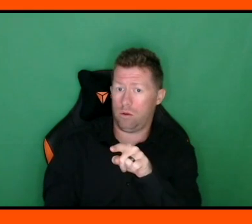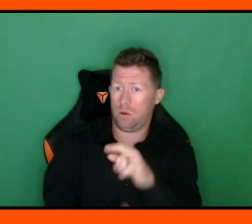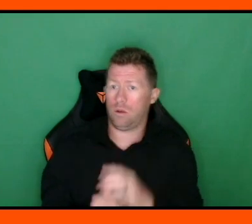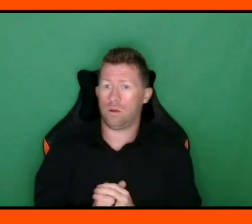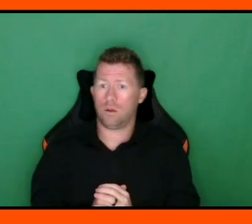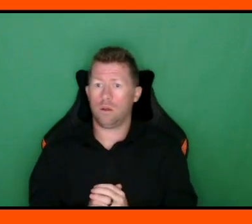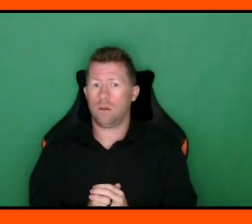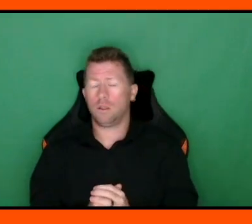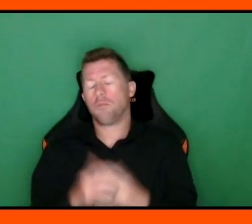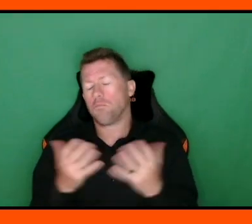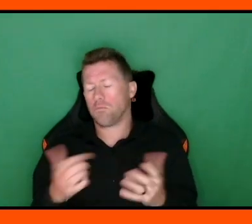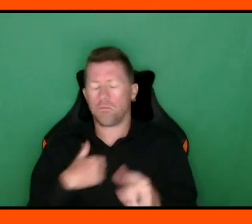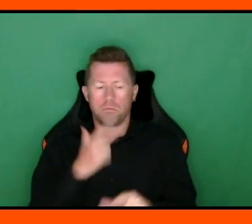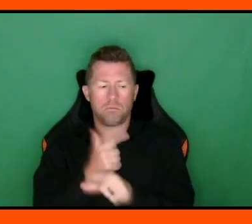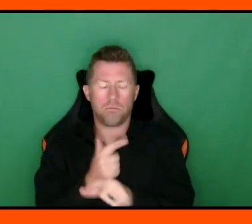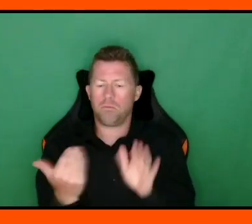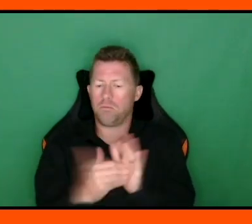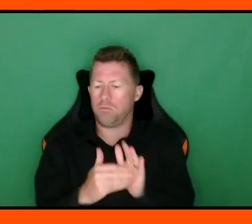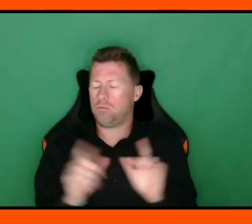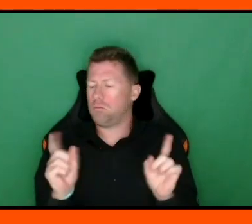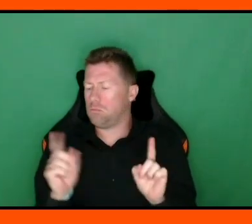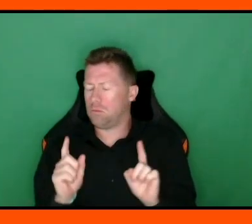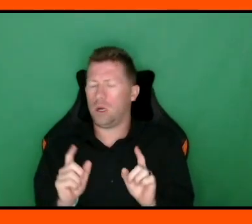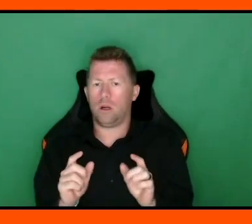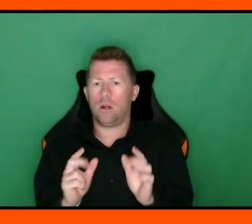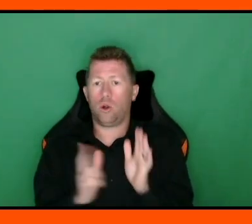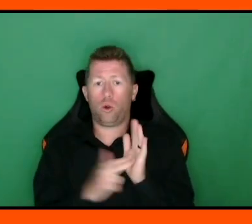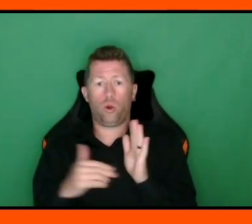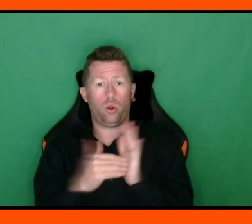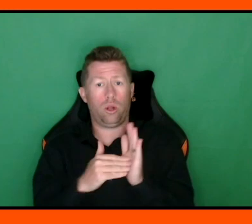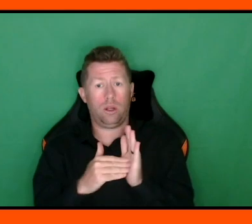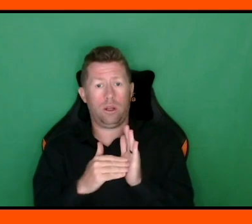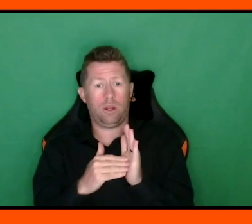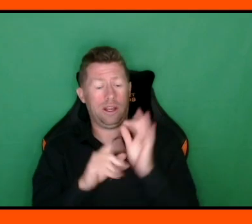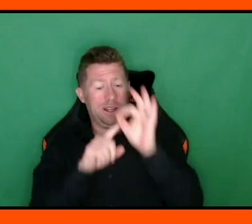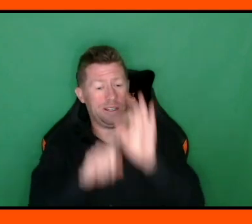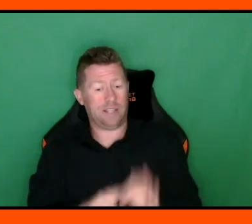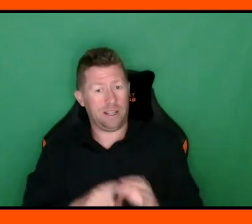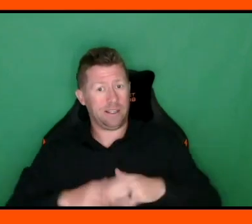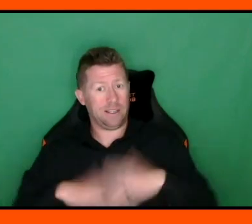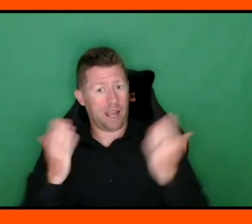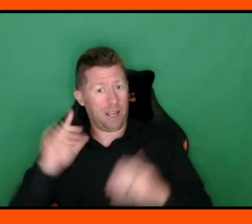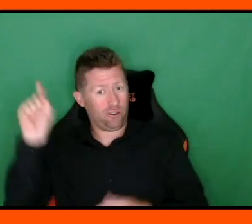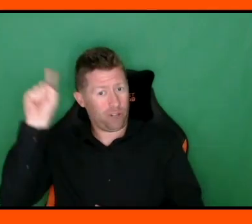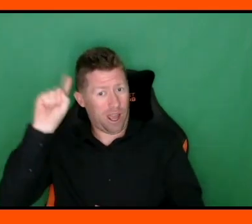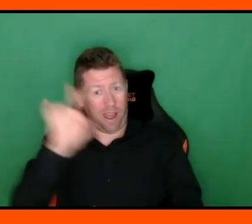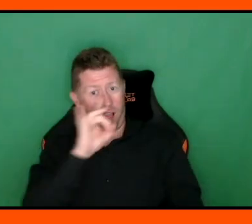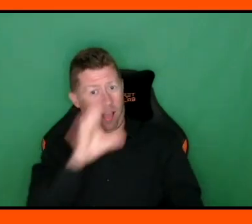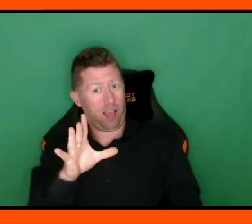The only thing I might add is it’s actually New Zealand Census day to today. I think we can actually learn some things